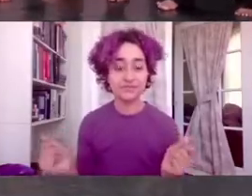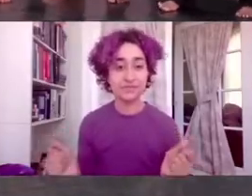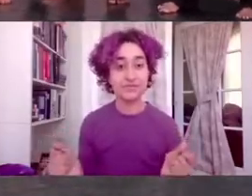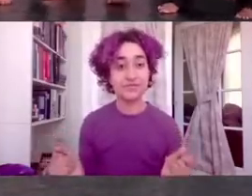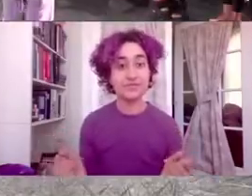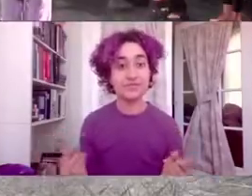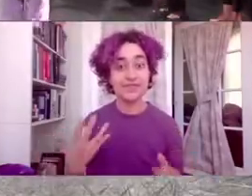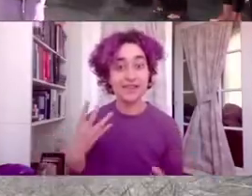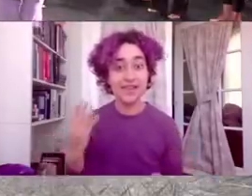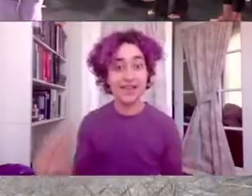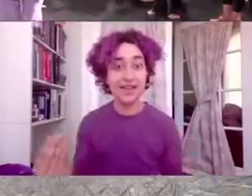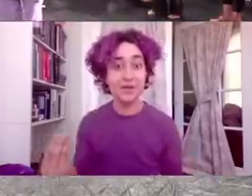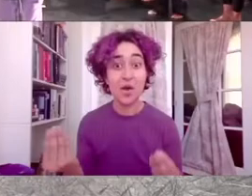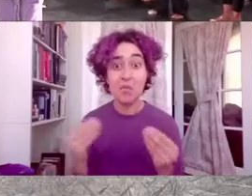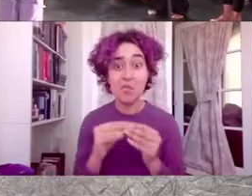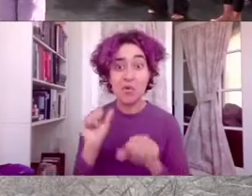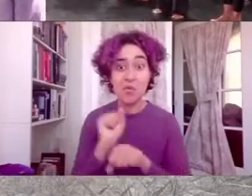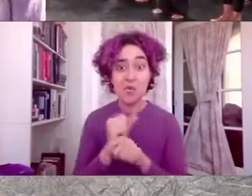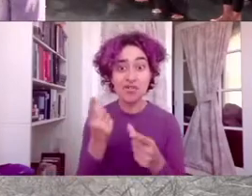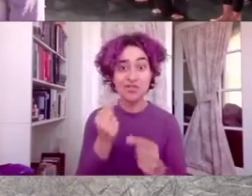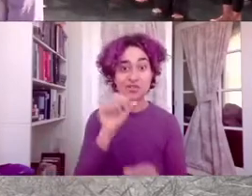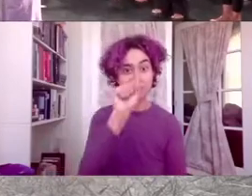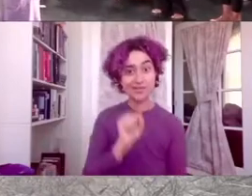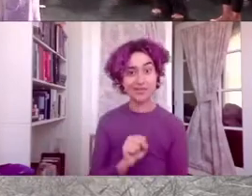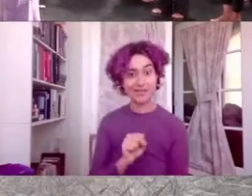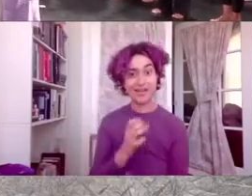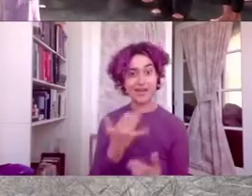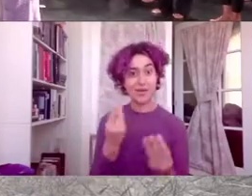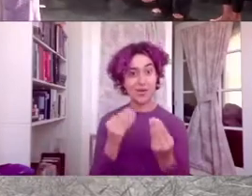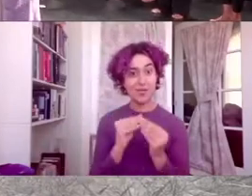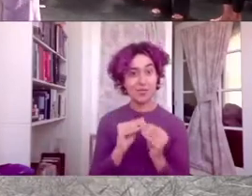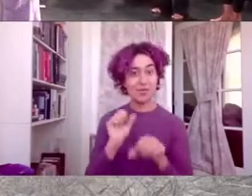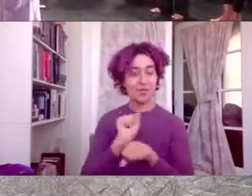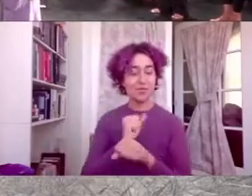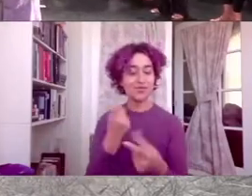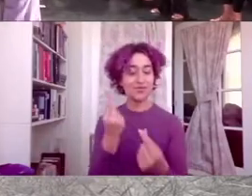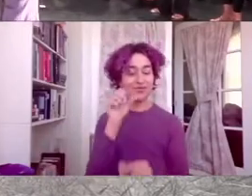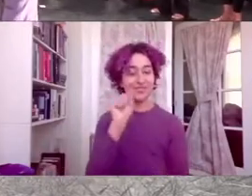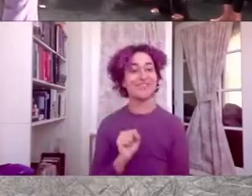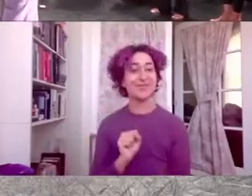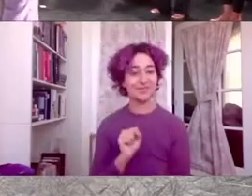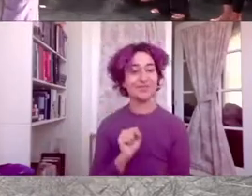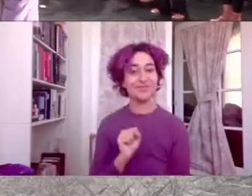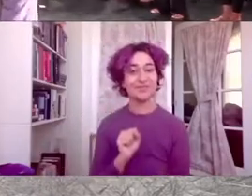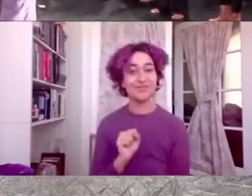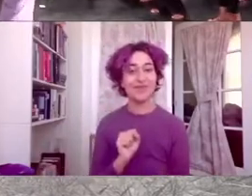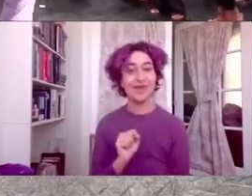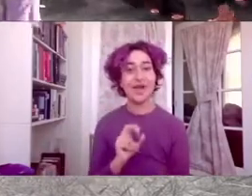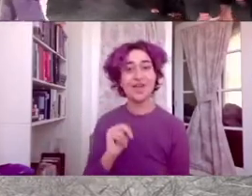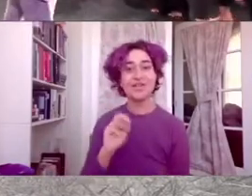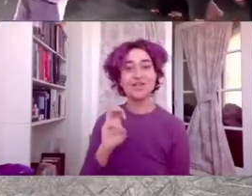And we got some more work to do in the South. We got some more work to do in the South. New Orleans.